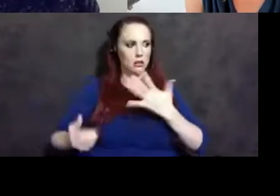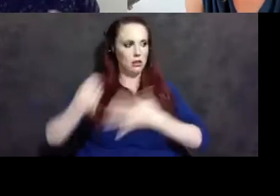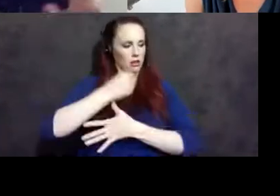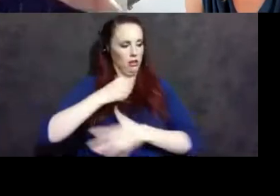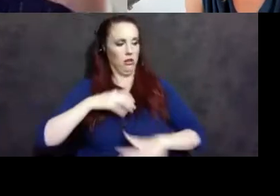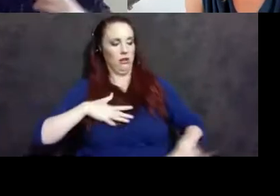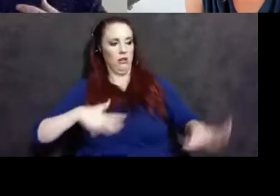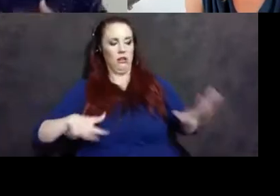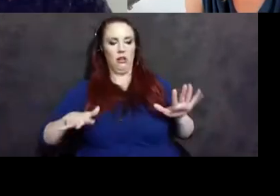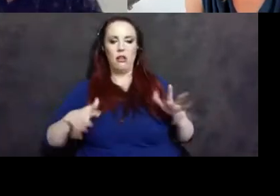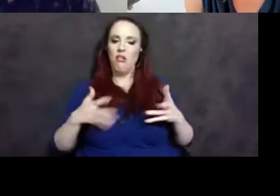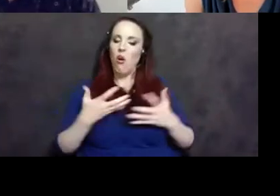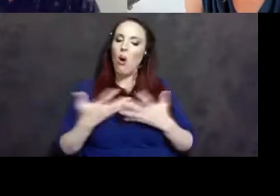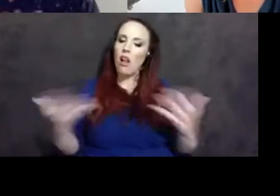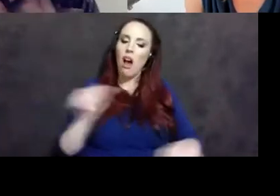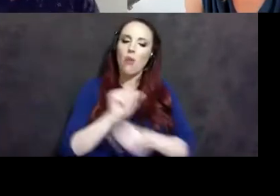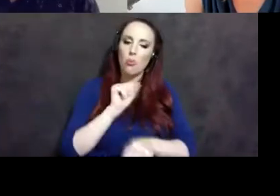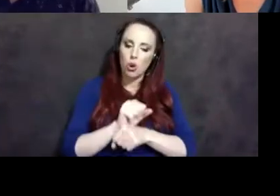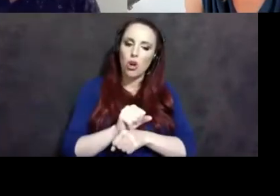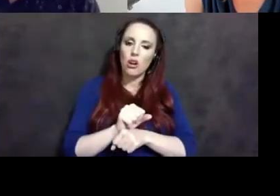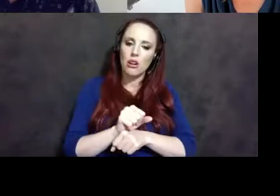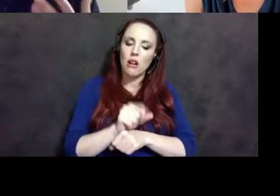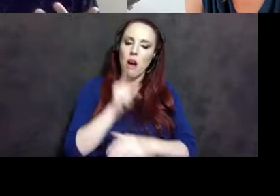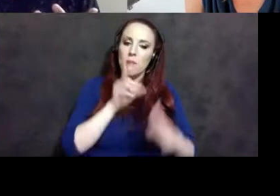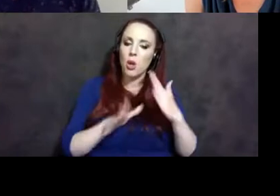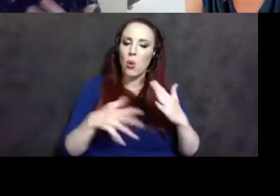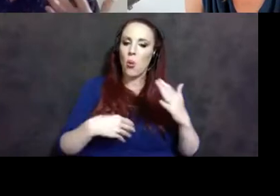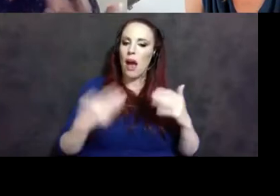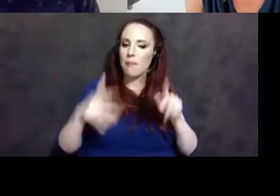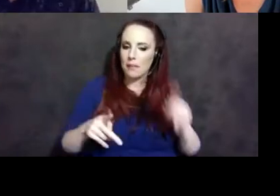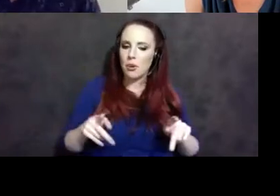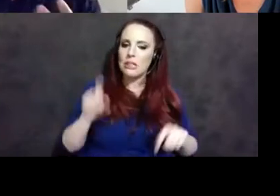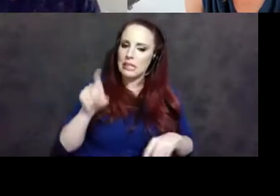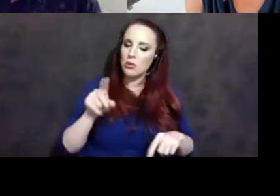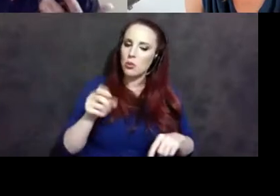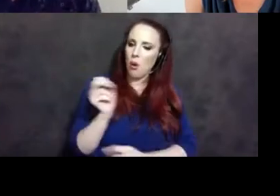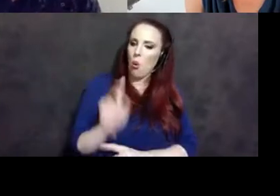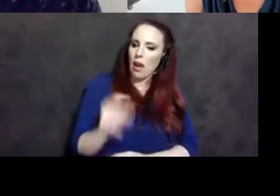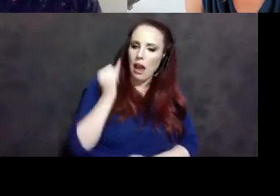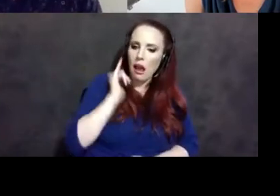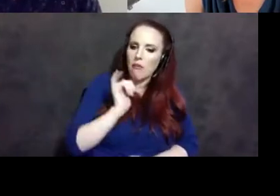And this is, for me, what the white people, we have to work on. Like, be OK when you make a mistake.